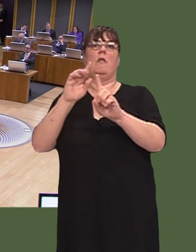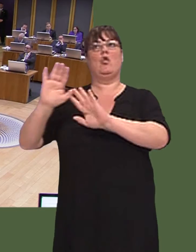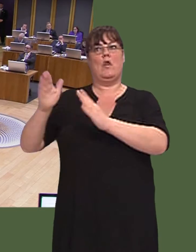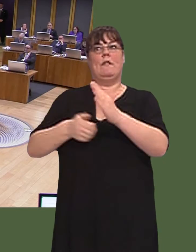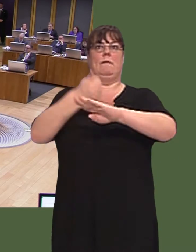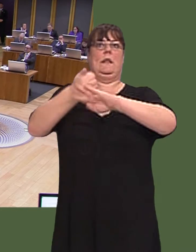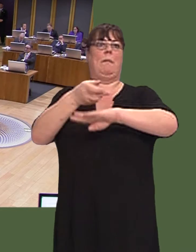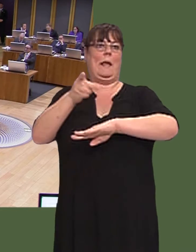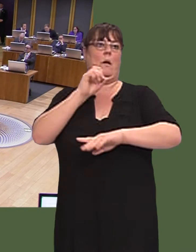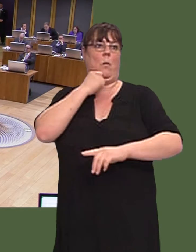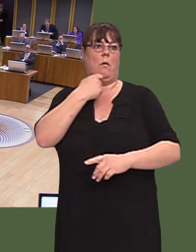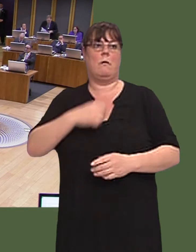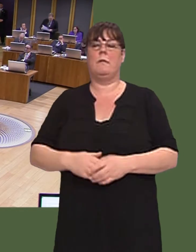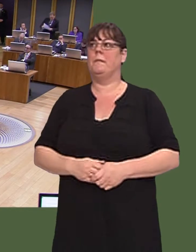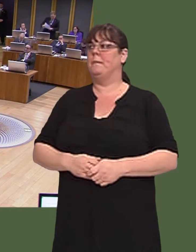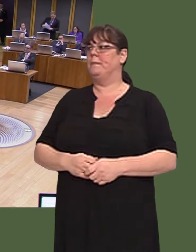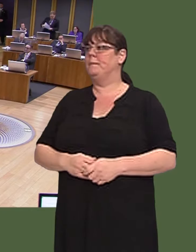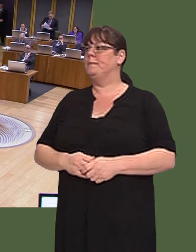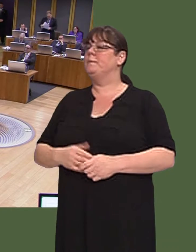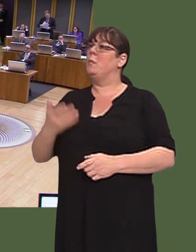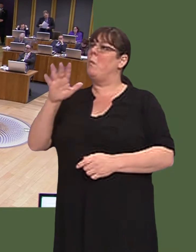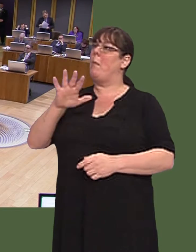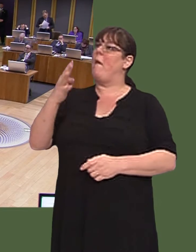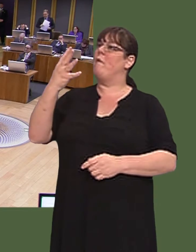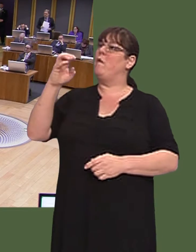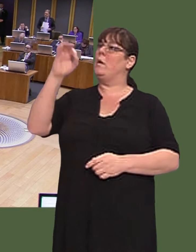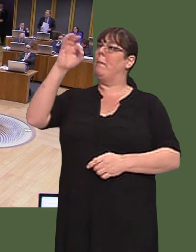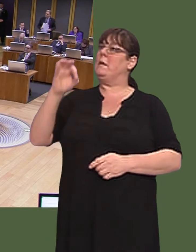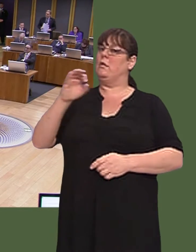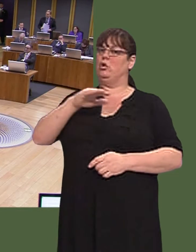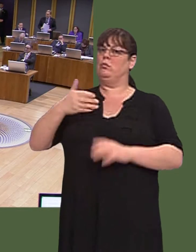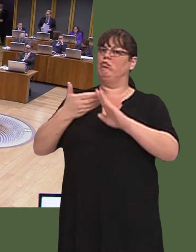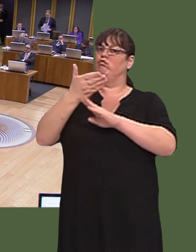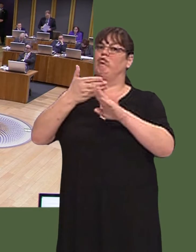Mark Isherwood: Some 40 per cent of children still don't visit the dentist regularly.